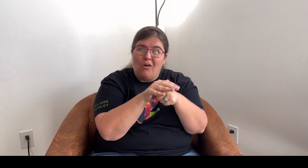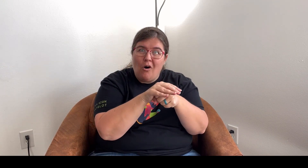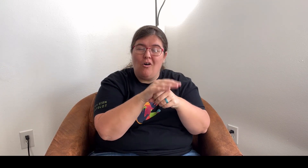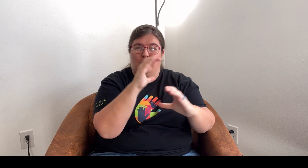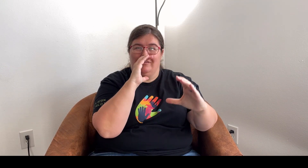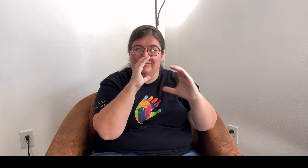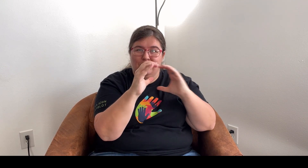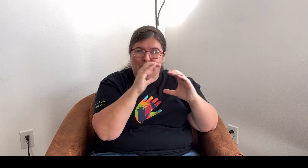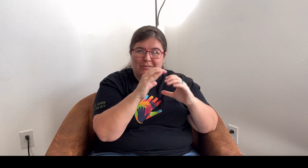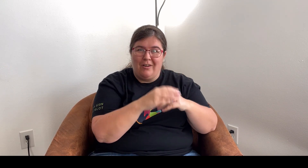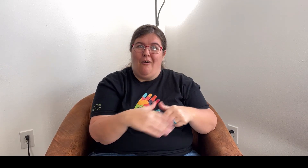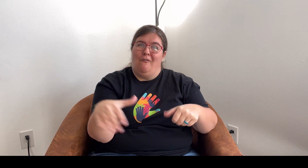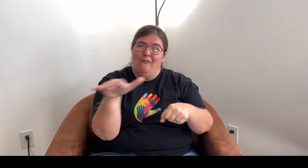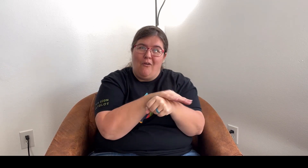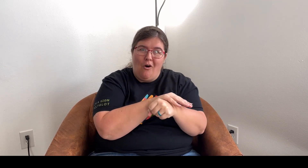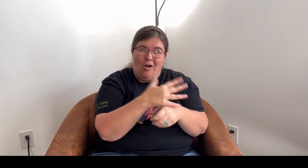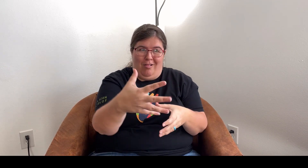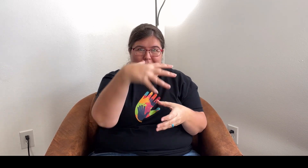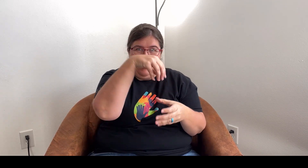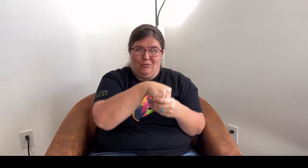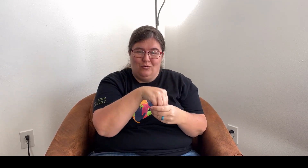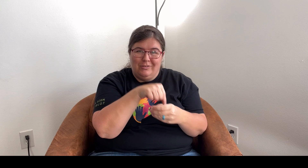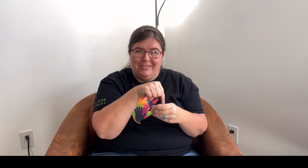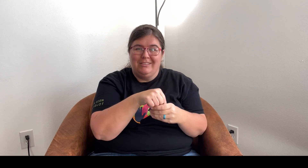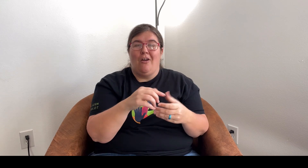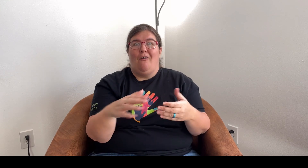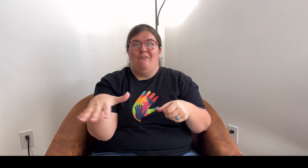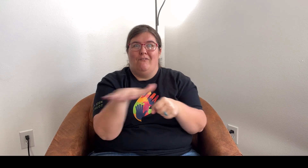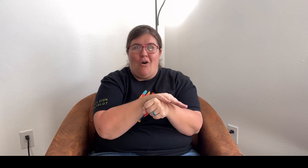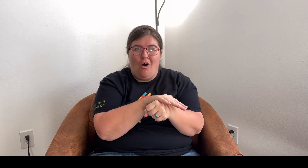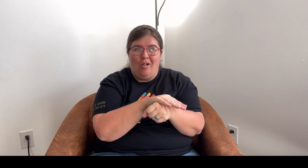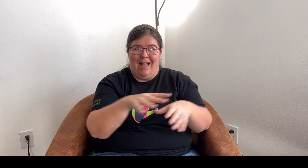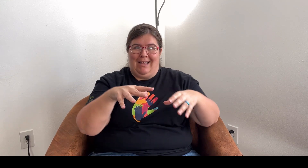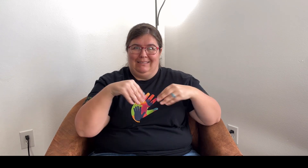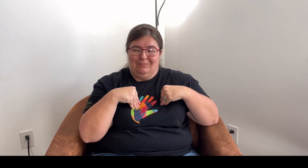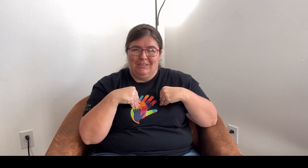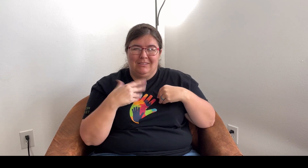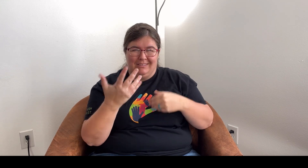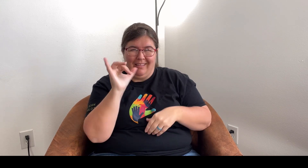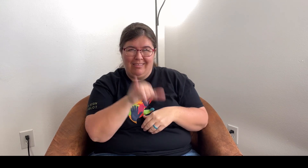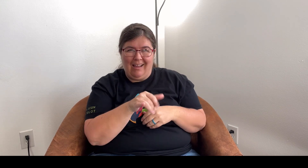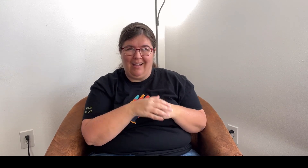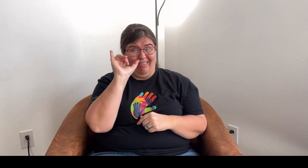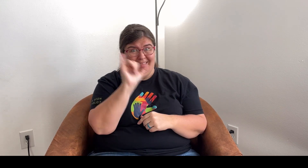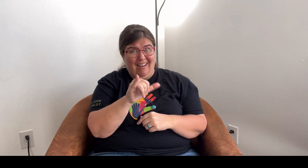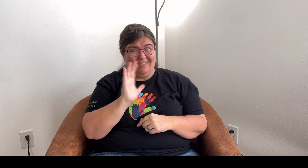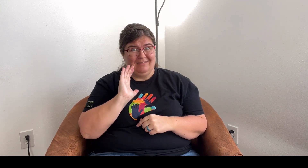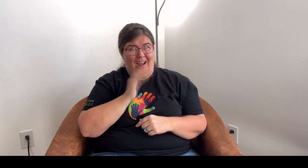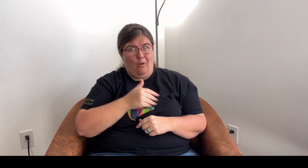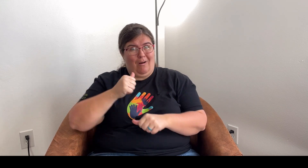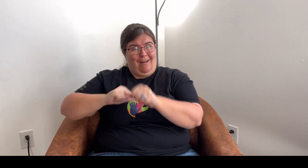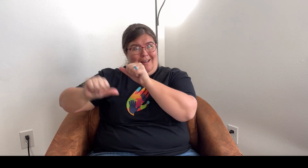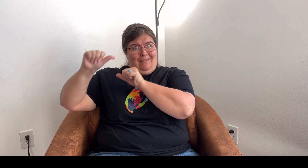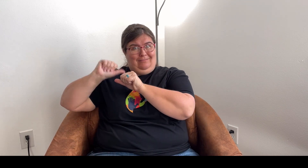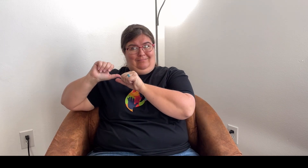the ability to have full communication, full inclusion in society, full acceptance.